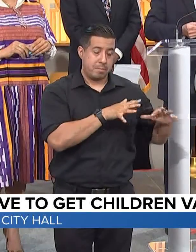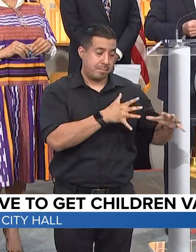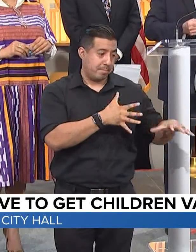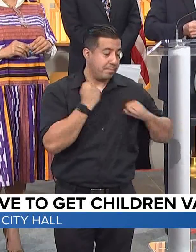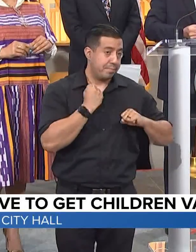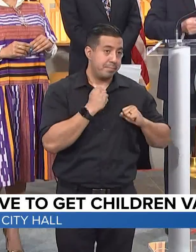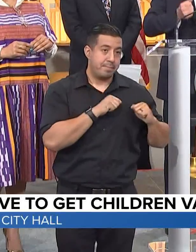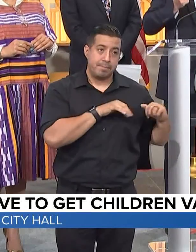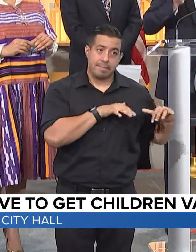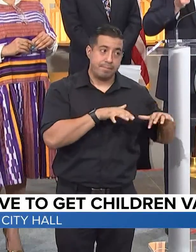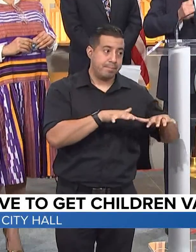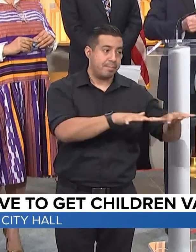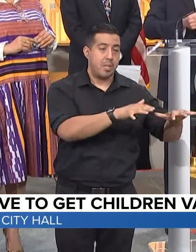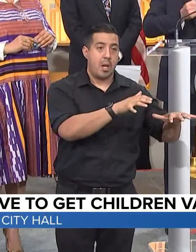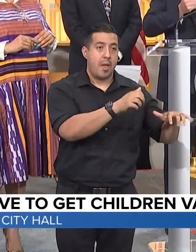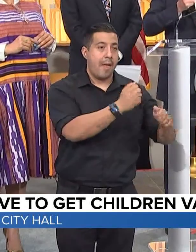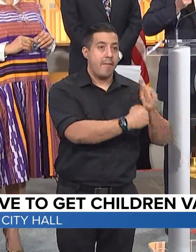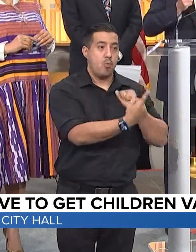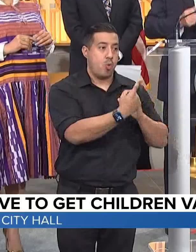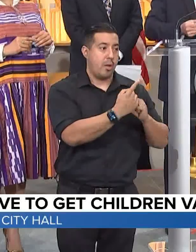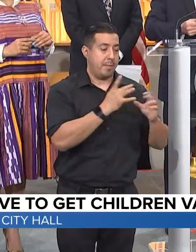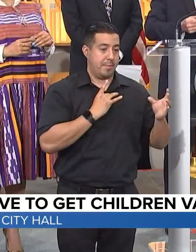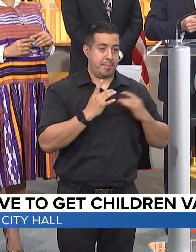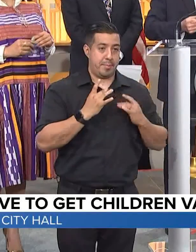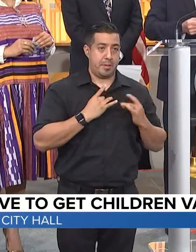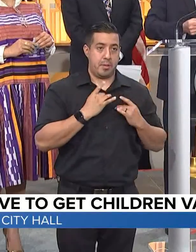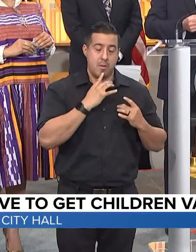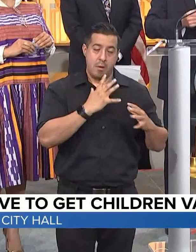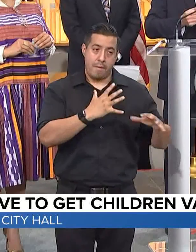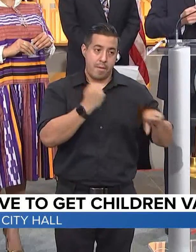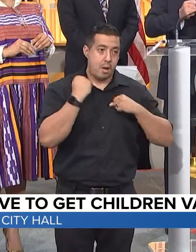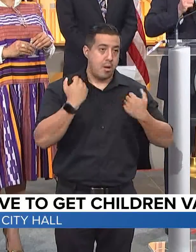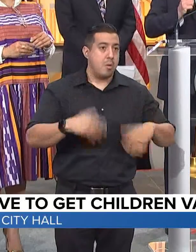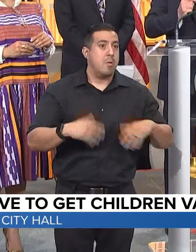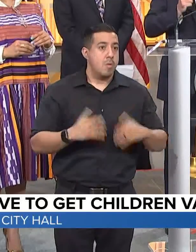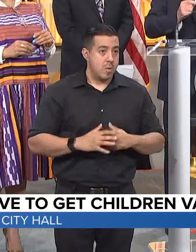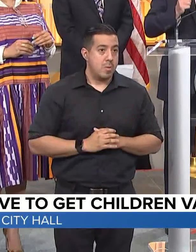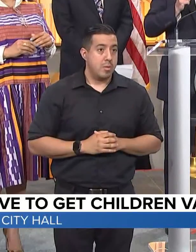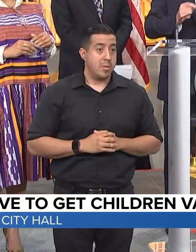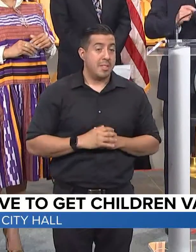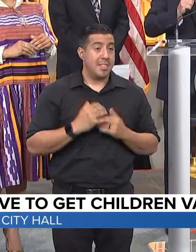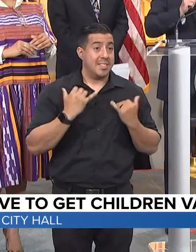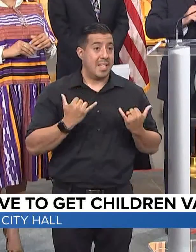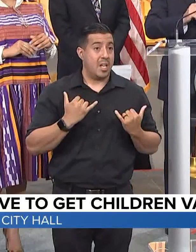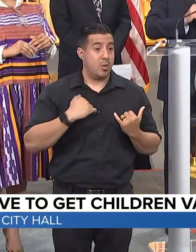It's spreading everywhere. It is spreading very intensely. And we are at a level of virus in the